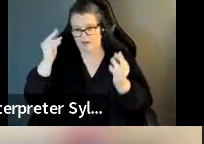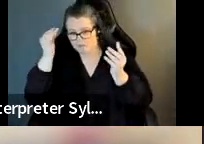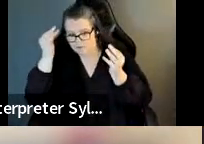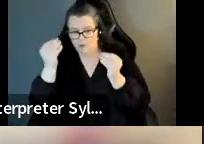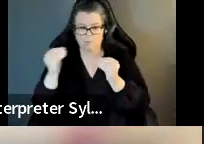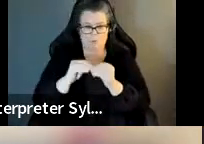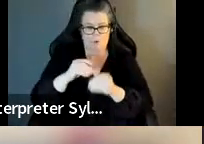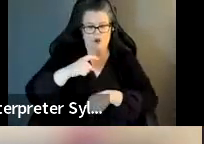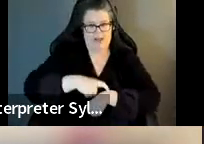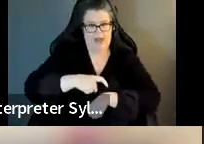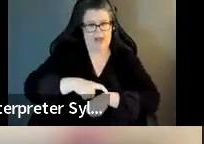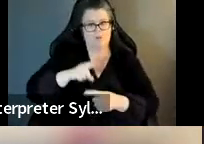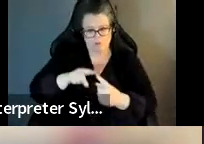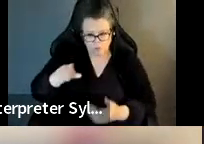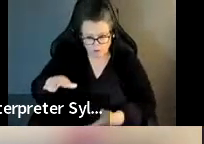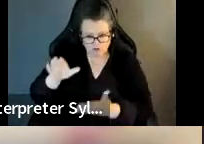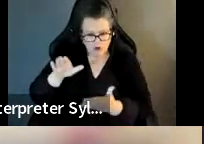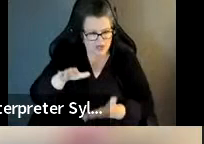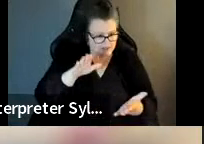Thank you for your time.